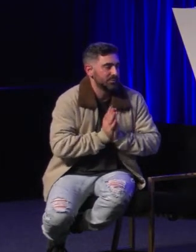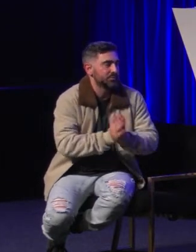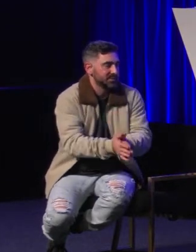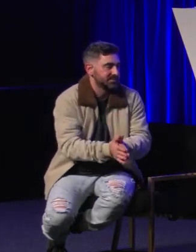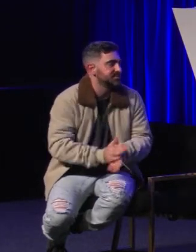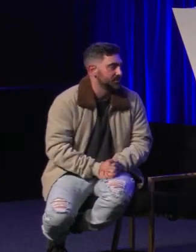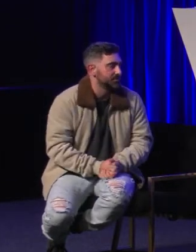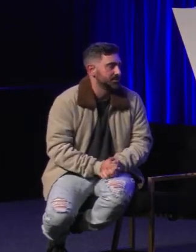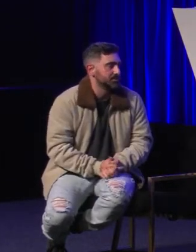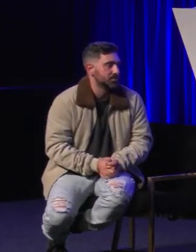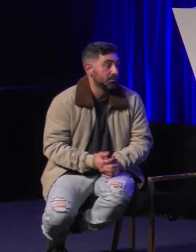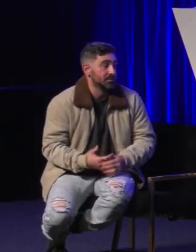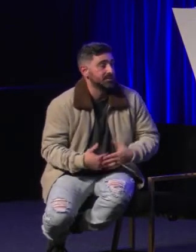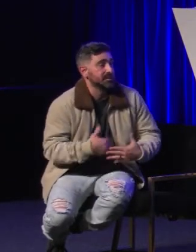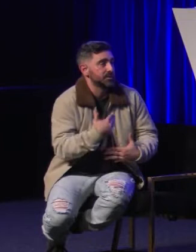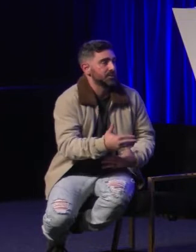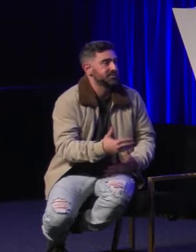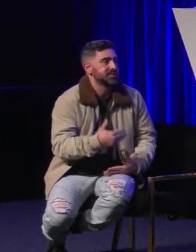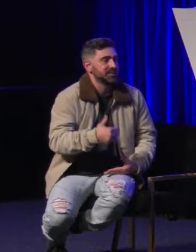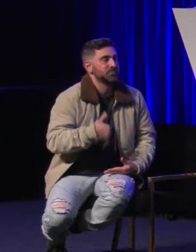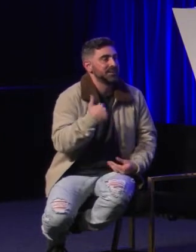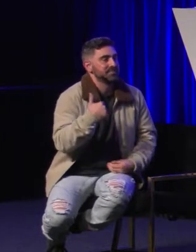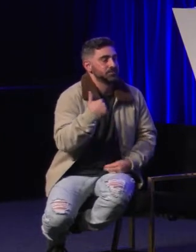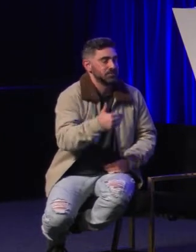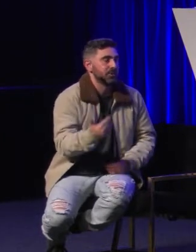the messages that we really want to get across in ways that will work.